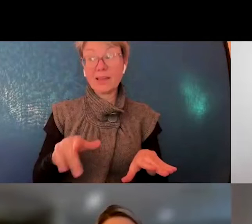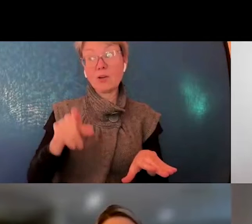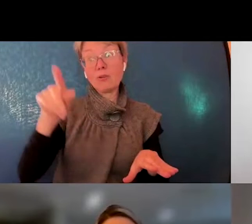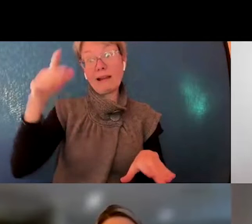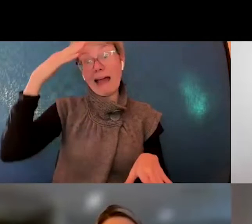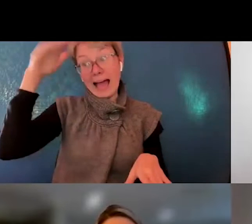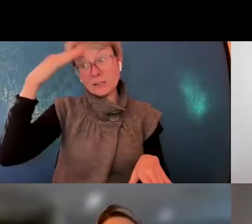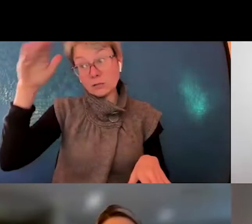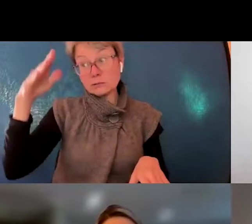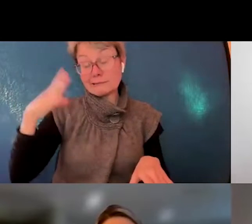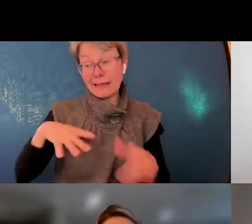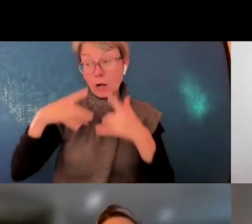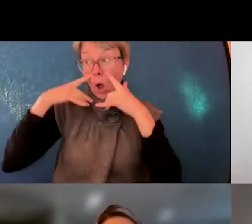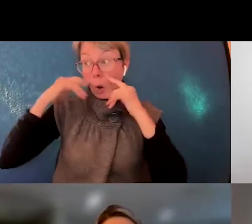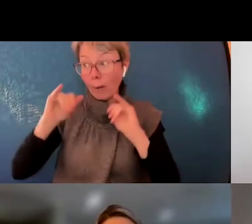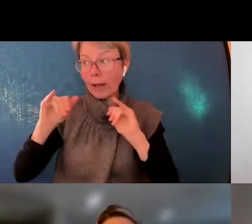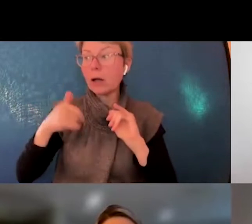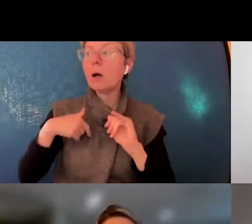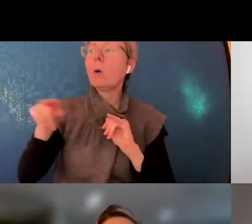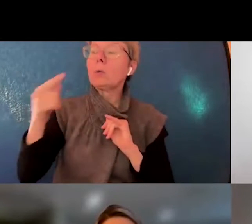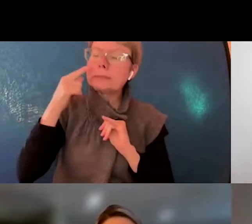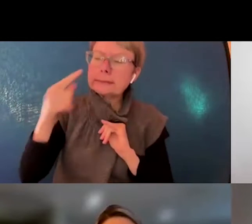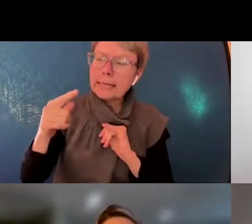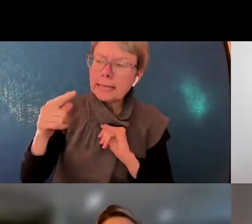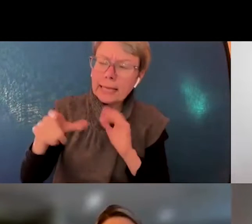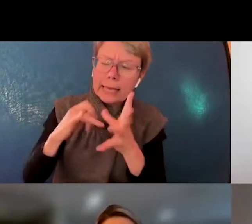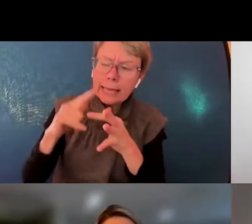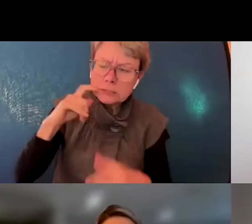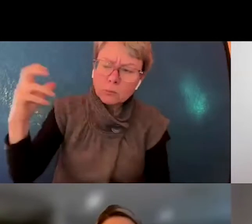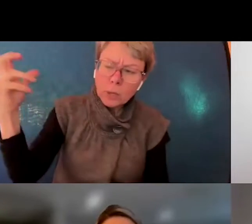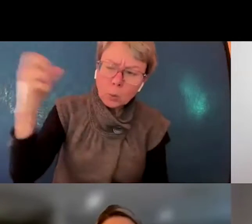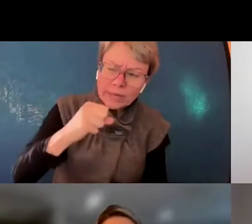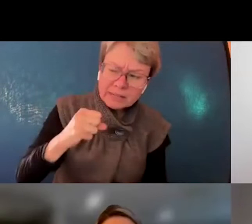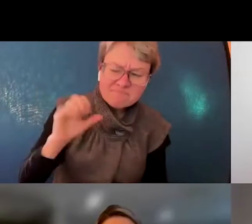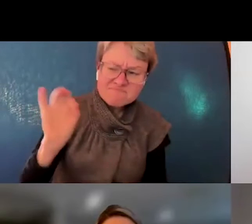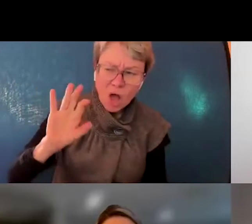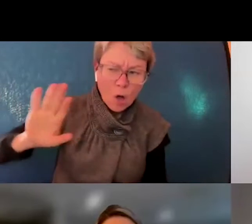guidelines or Merit tests and so basically I can represent any child charged with a crime in New